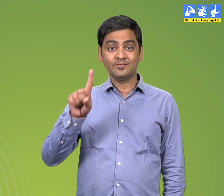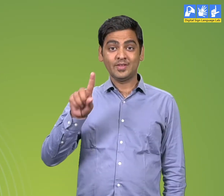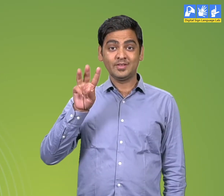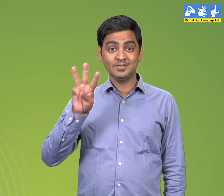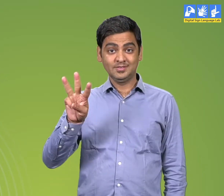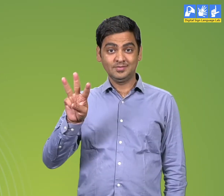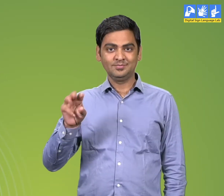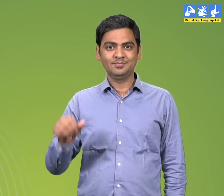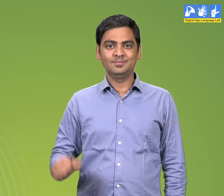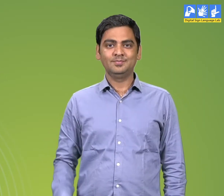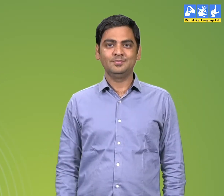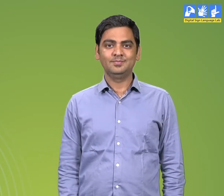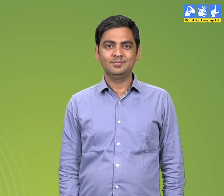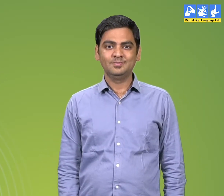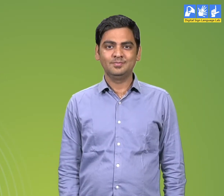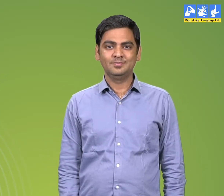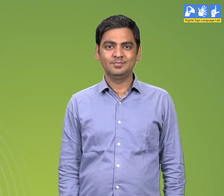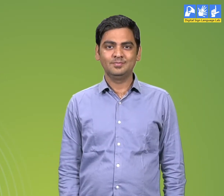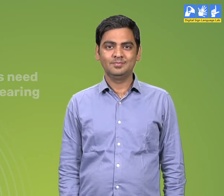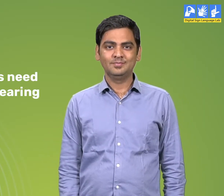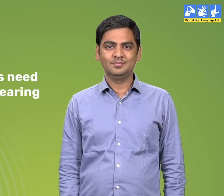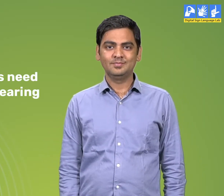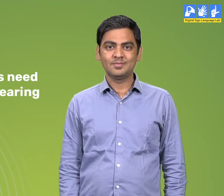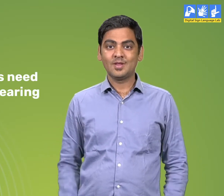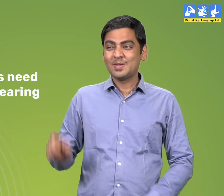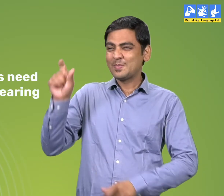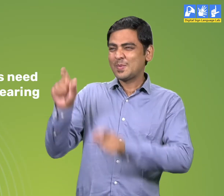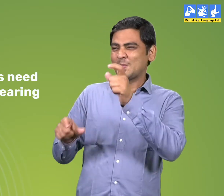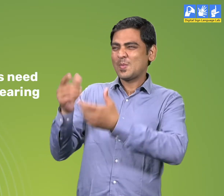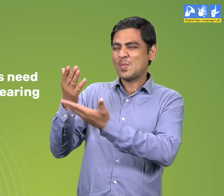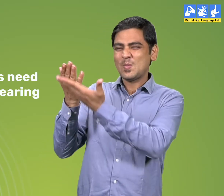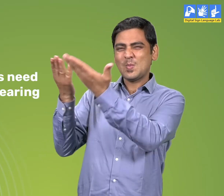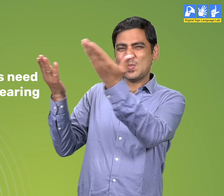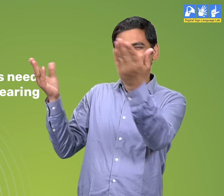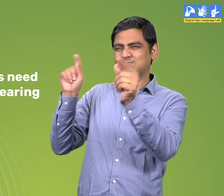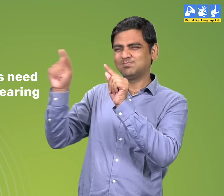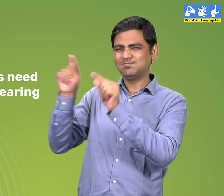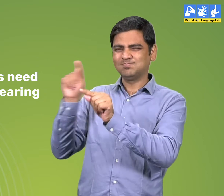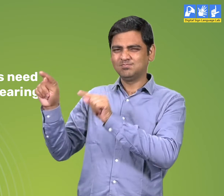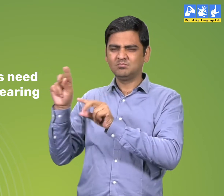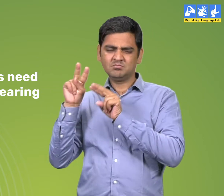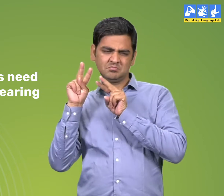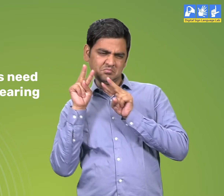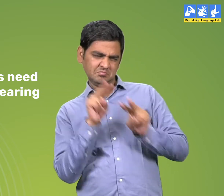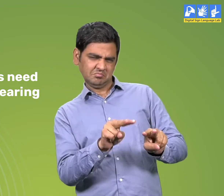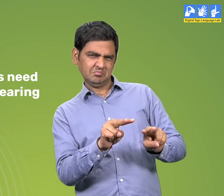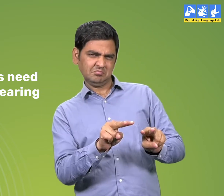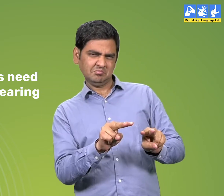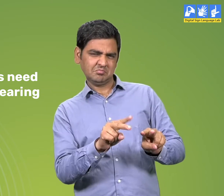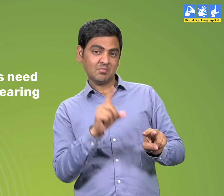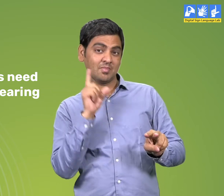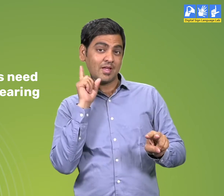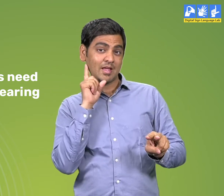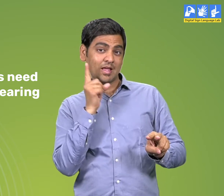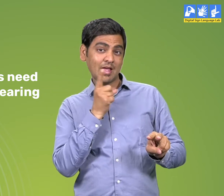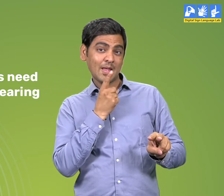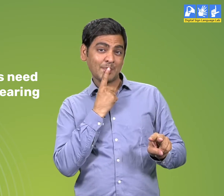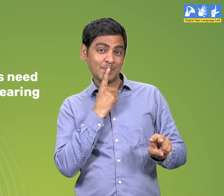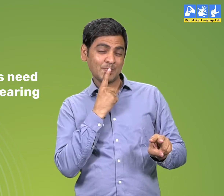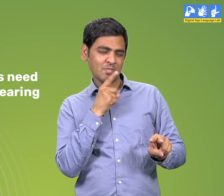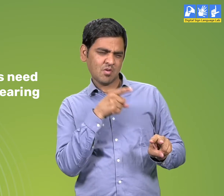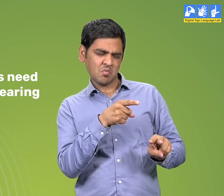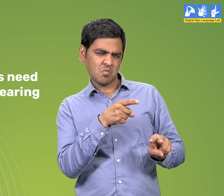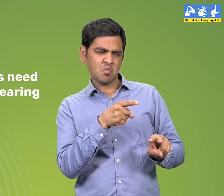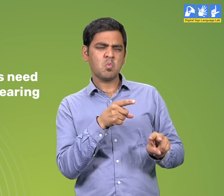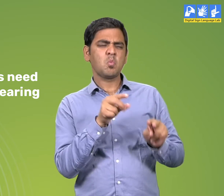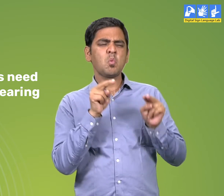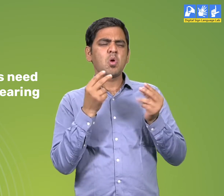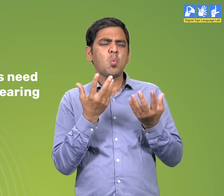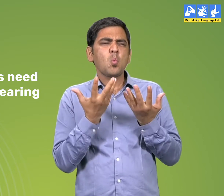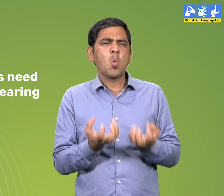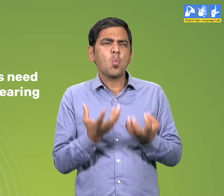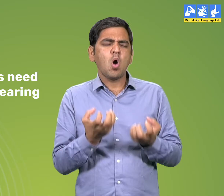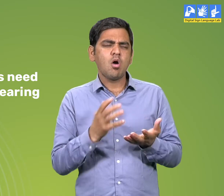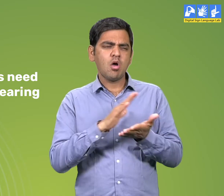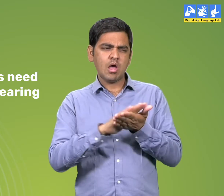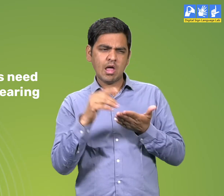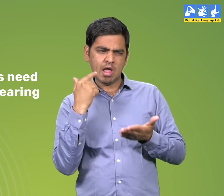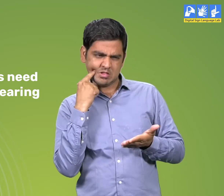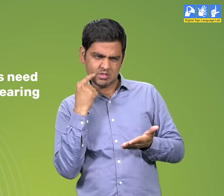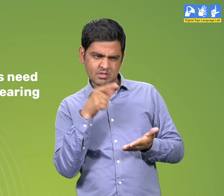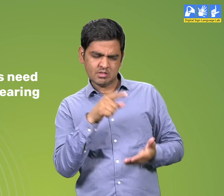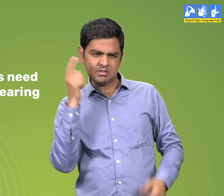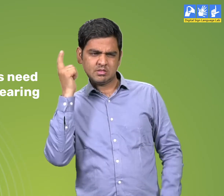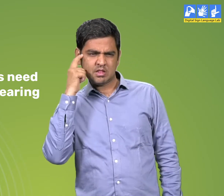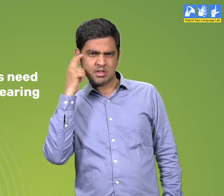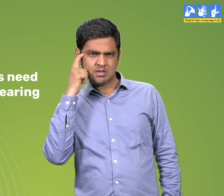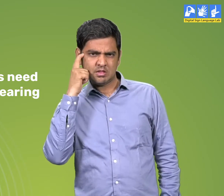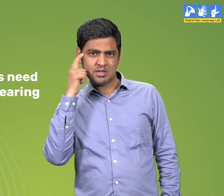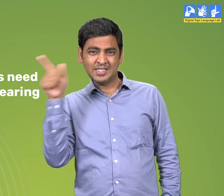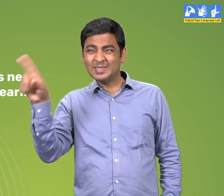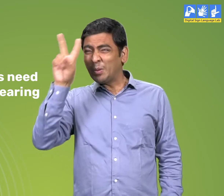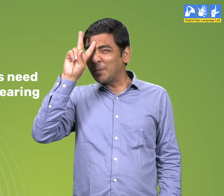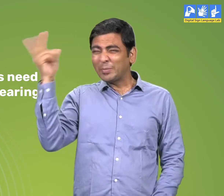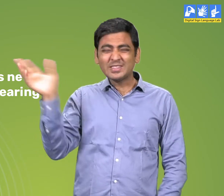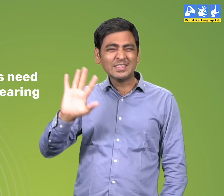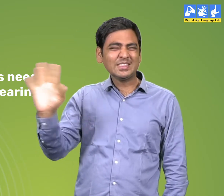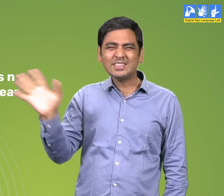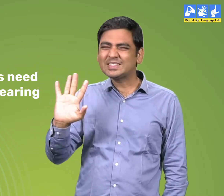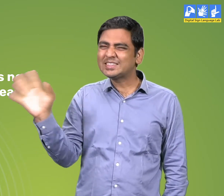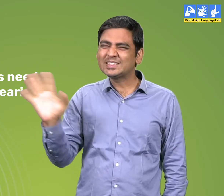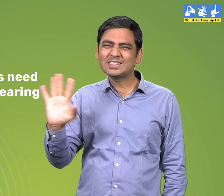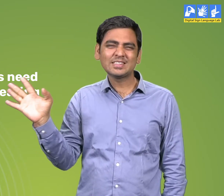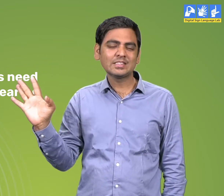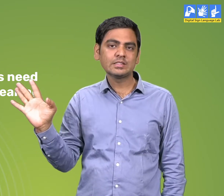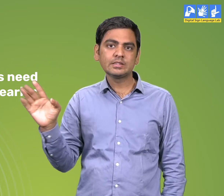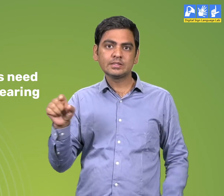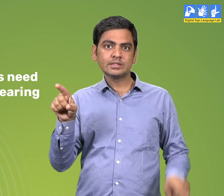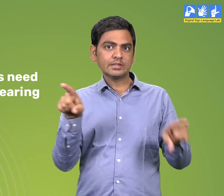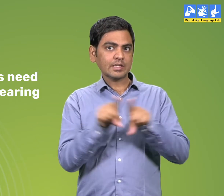13- Deaf people always need to be defined as ”hearing impaired”.